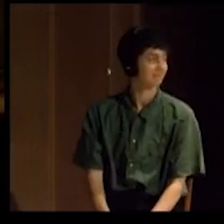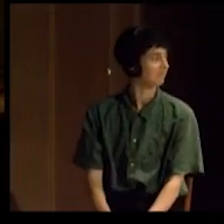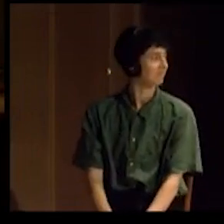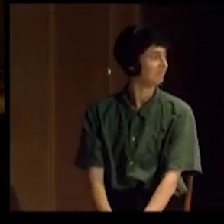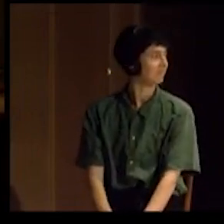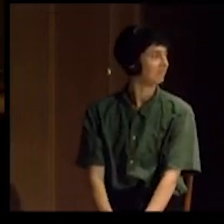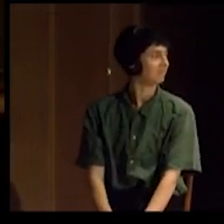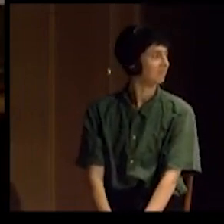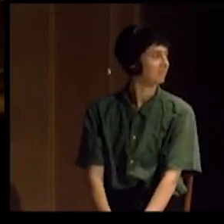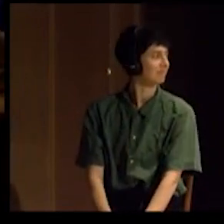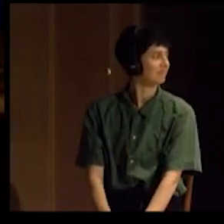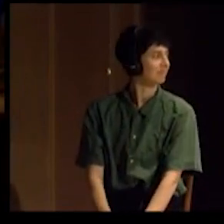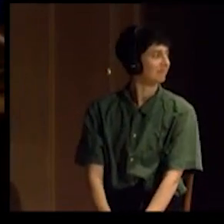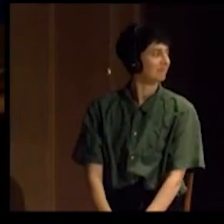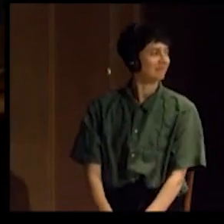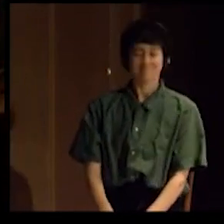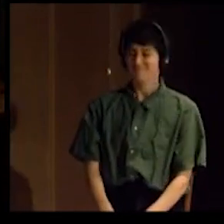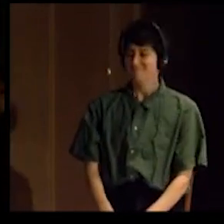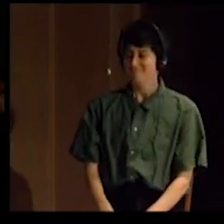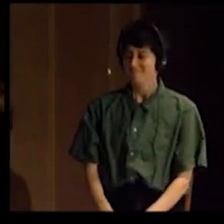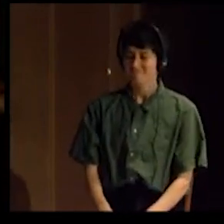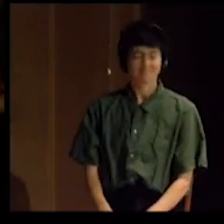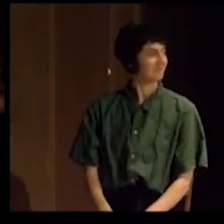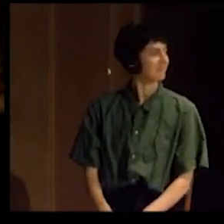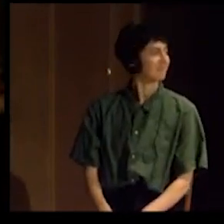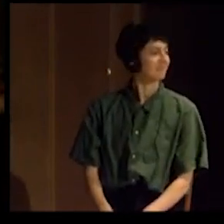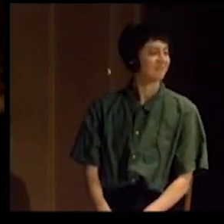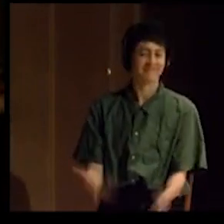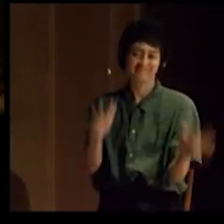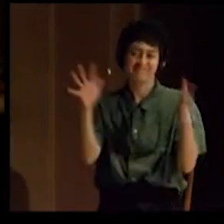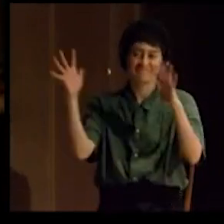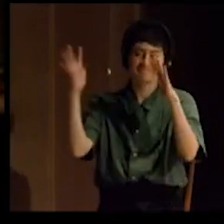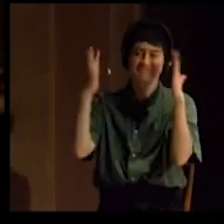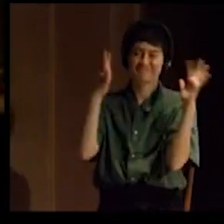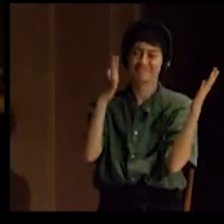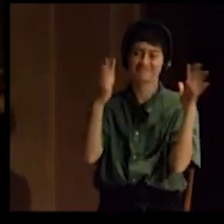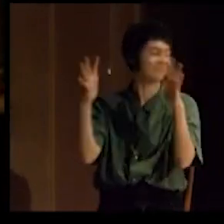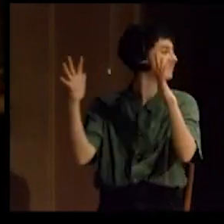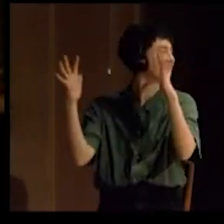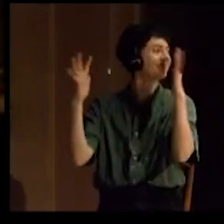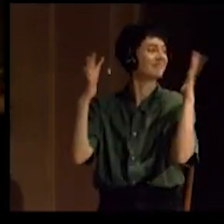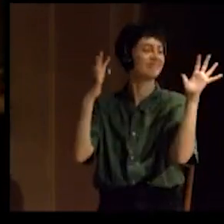Thank you so much. (audience applauds)